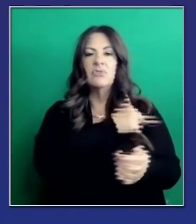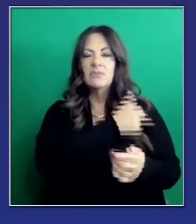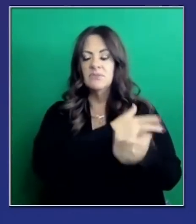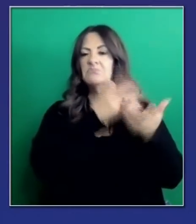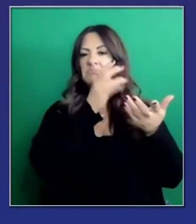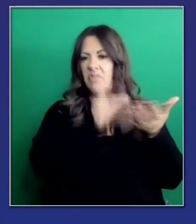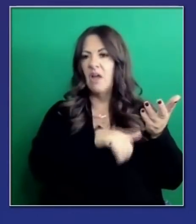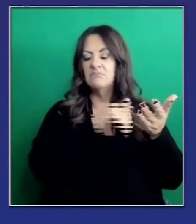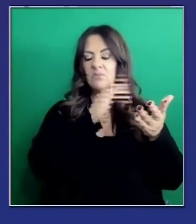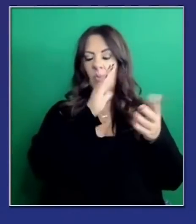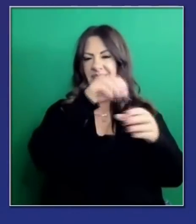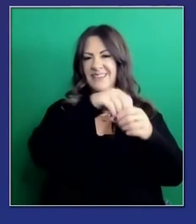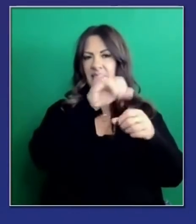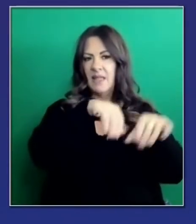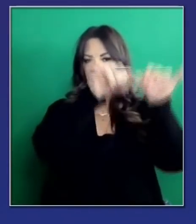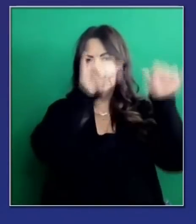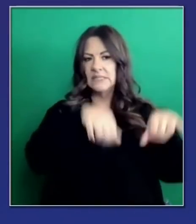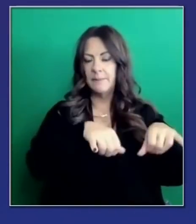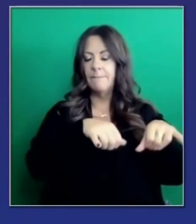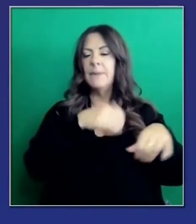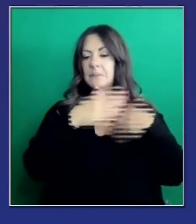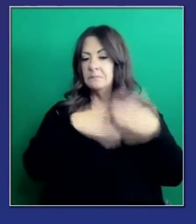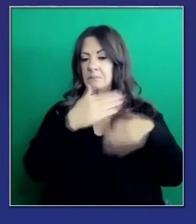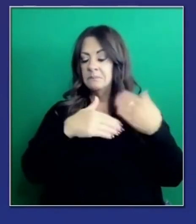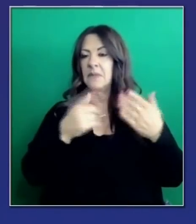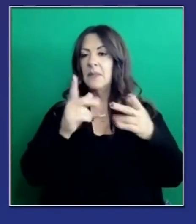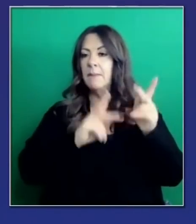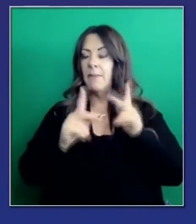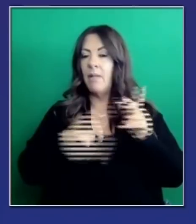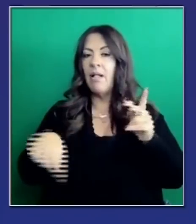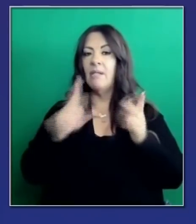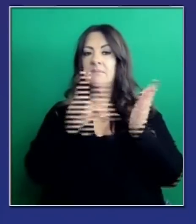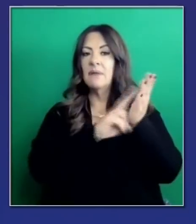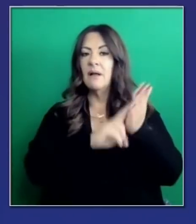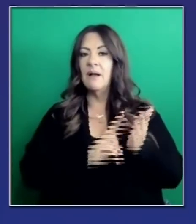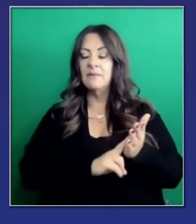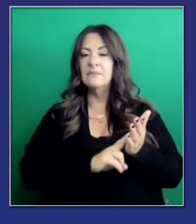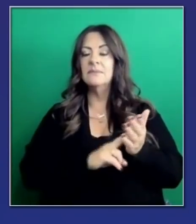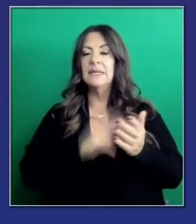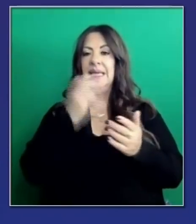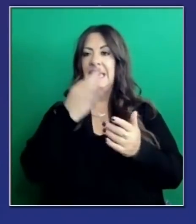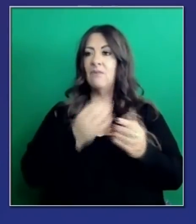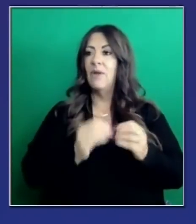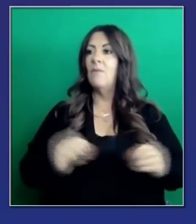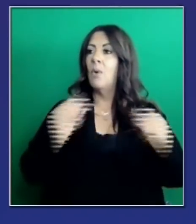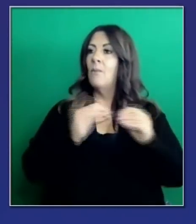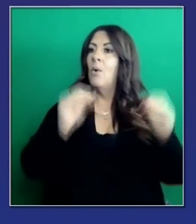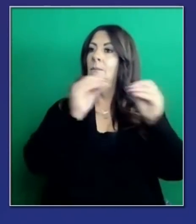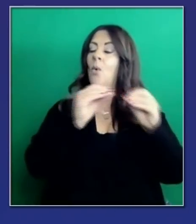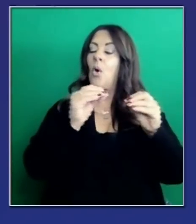IT GETS MORE ROBUST AS MORE PEOPLE COME ONLINE. IN THE PILOT PHASE, WE ARE MOVING JUDICIOUSLY BUT WE ARE